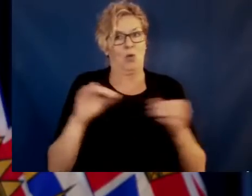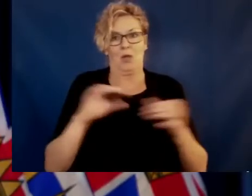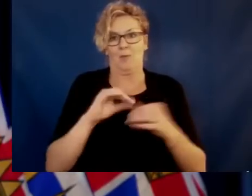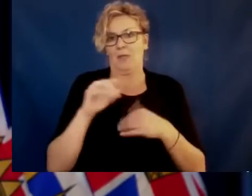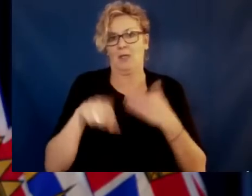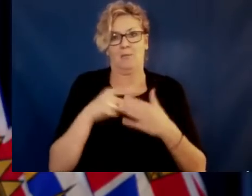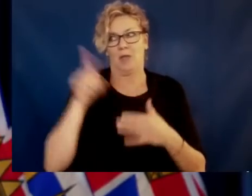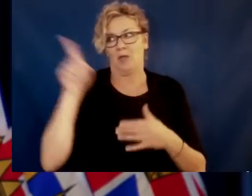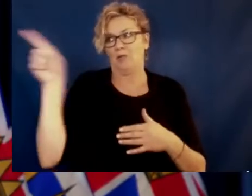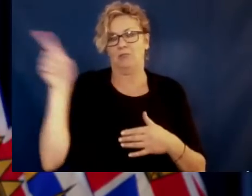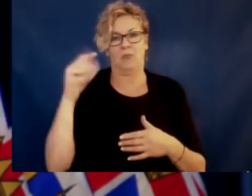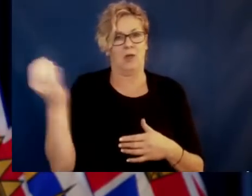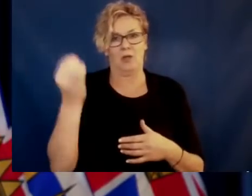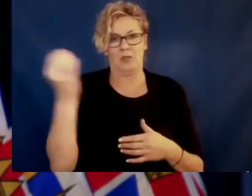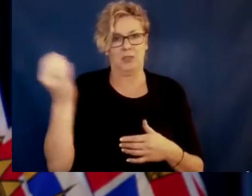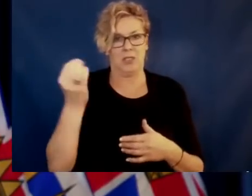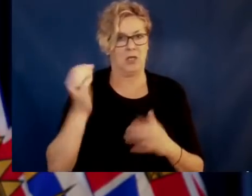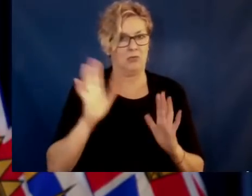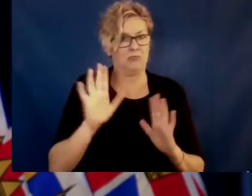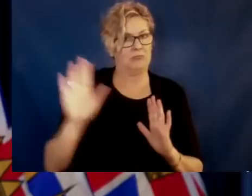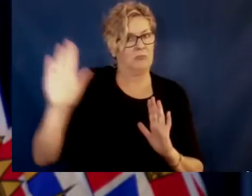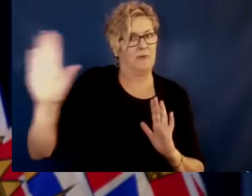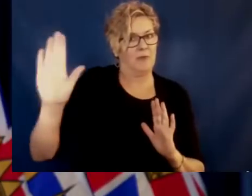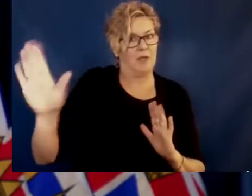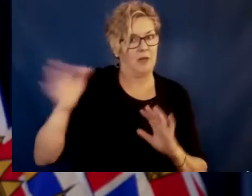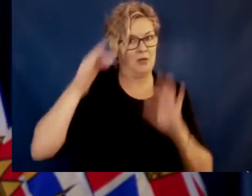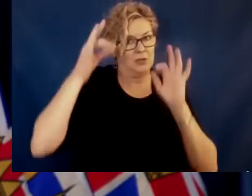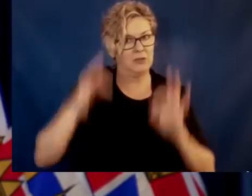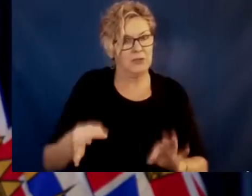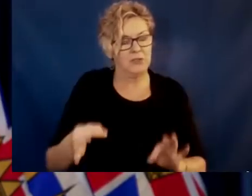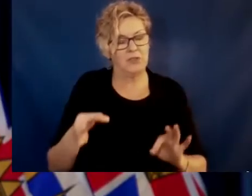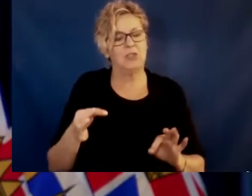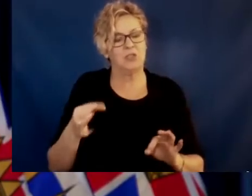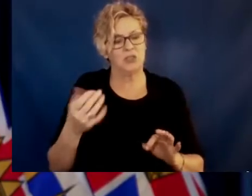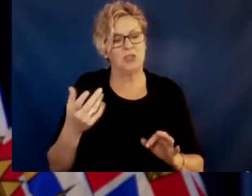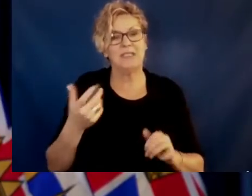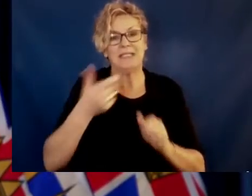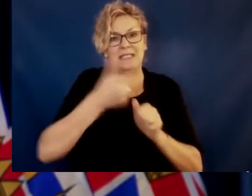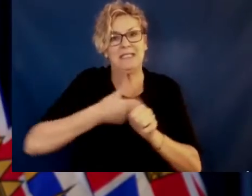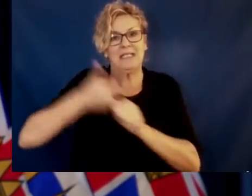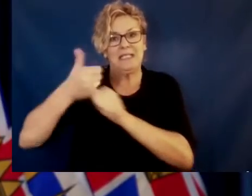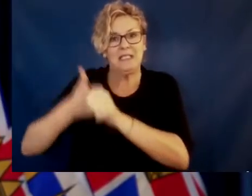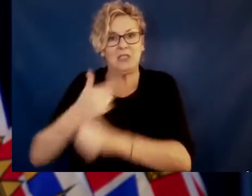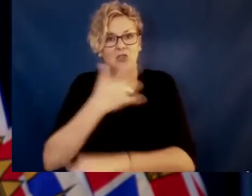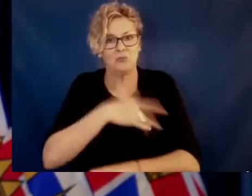our own pandemic. Here in BC we've managed to relatively control our community spread.